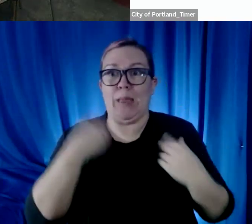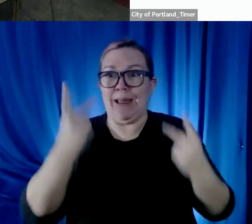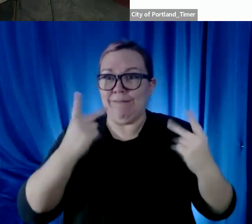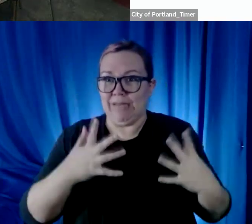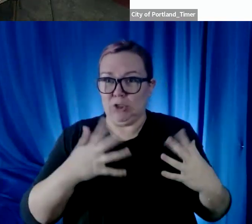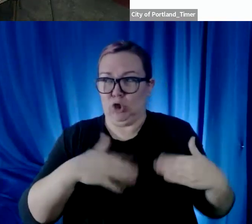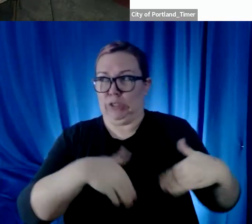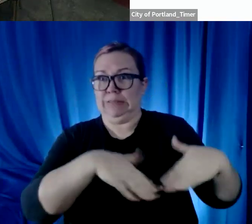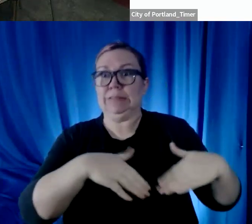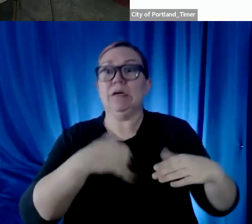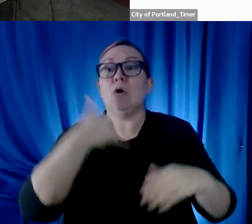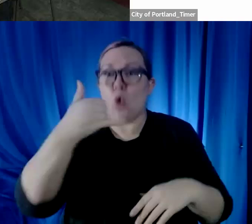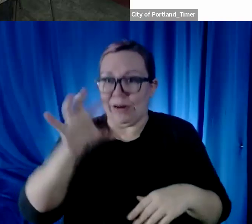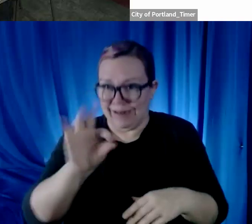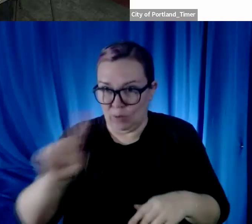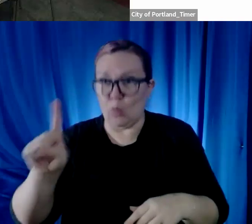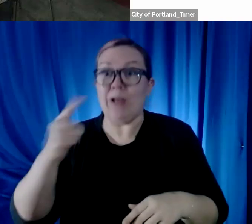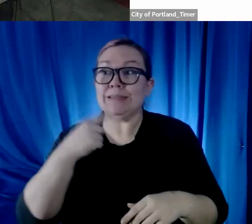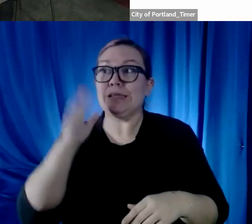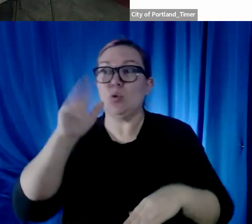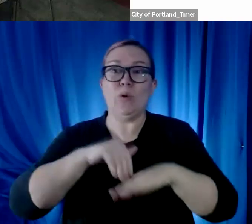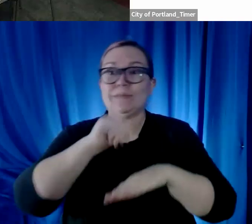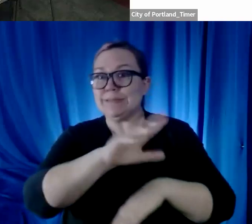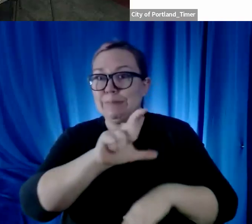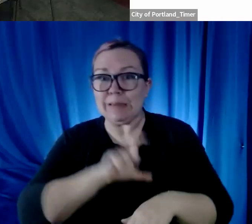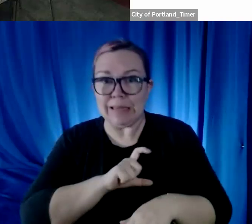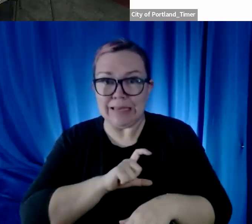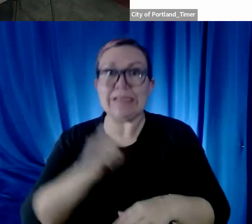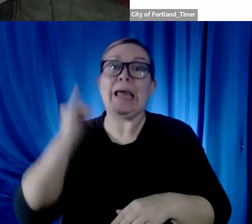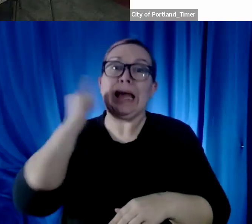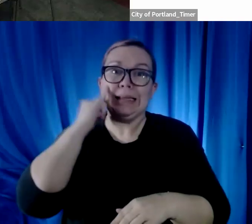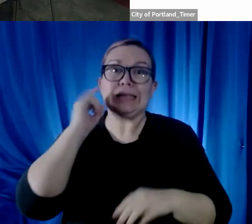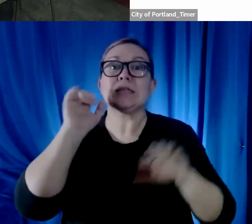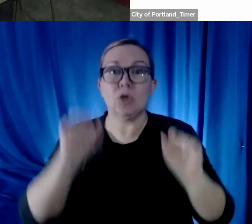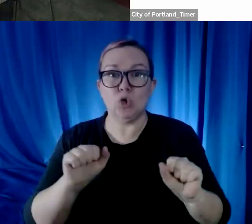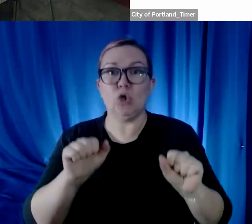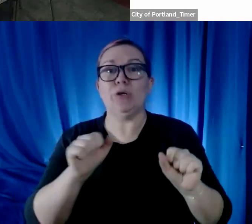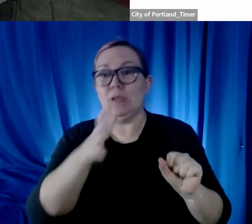I called 911 who said that they would send the police unless I could get the woman to the sidewalk.